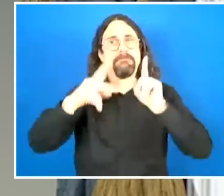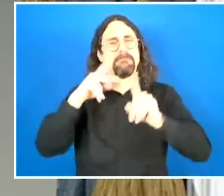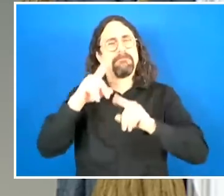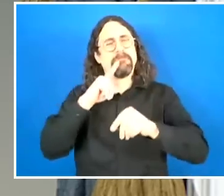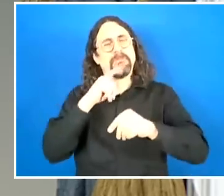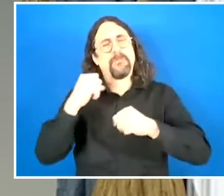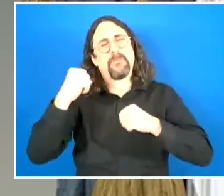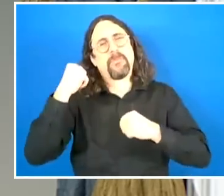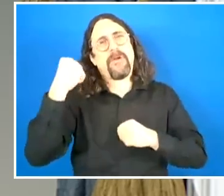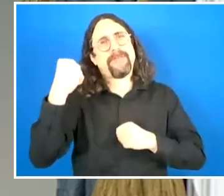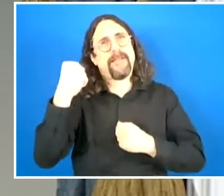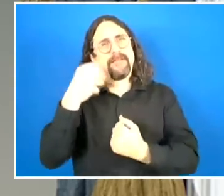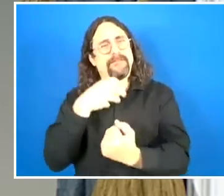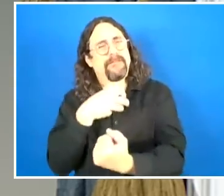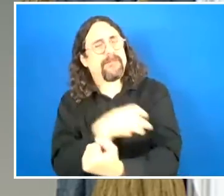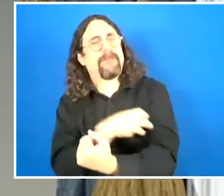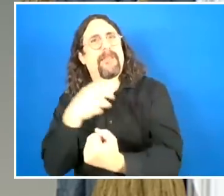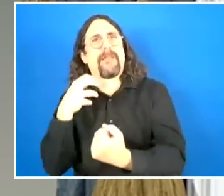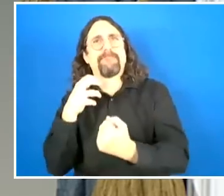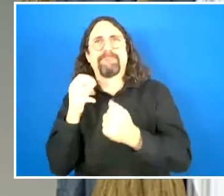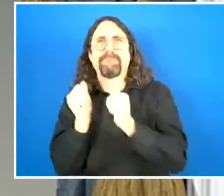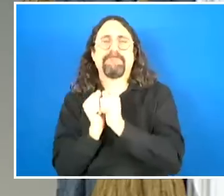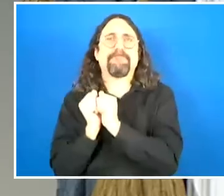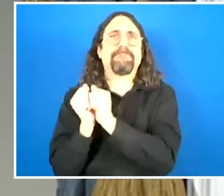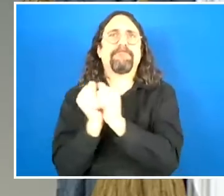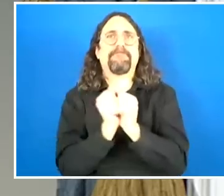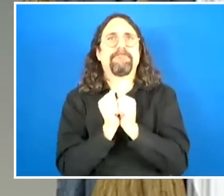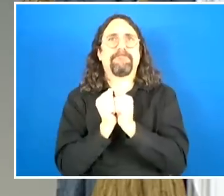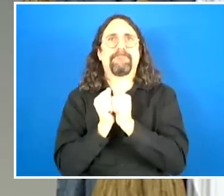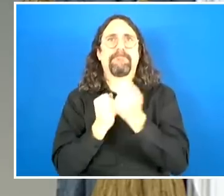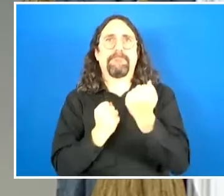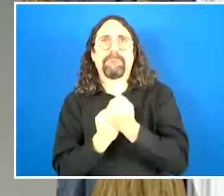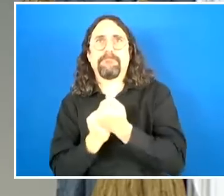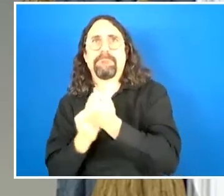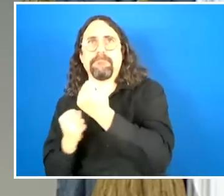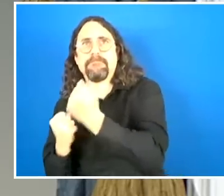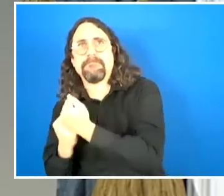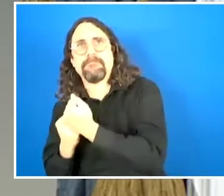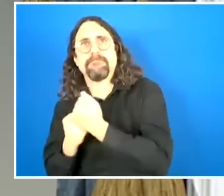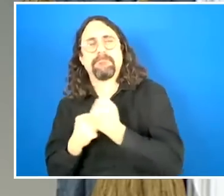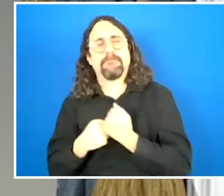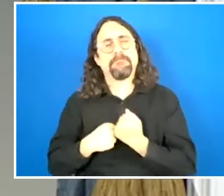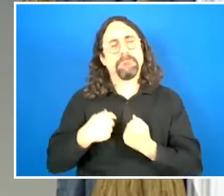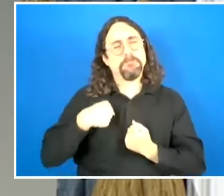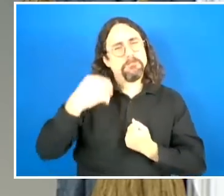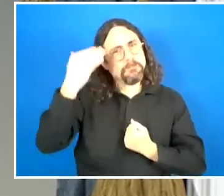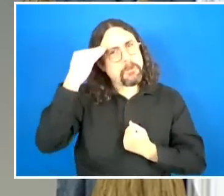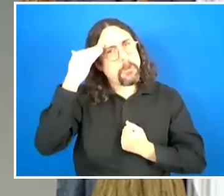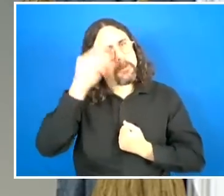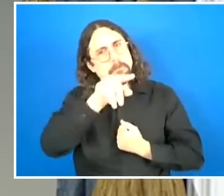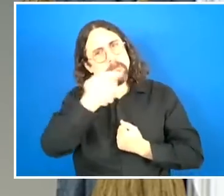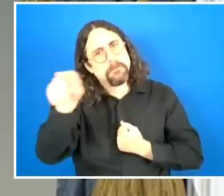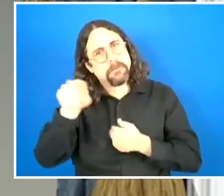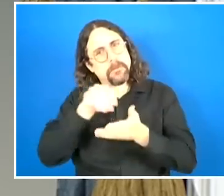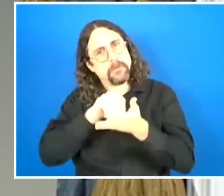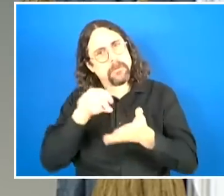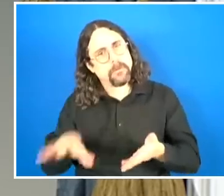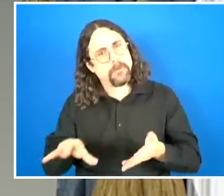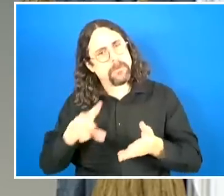UNDERTAKING. AS ALWAYS, WE KNOW THAT OUR STUDENTS CAN RISE TO THE OCCASION B WUTE'VE ALREADY SEEN OUR CEDUARSTO TAKE